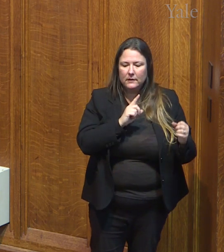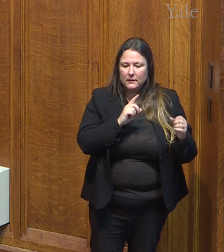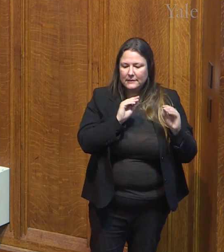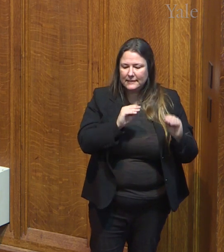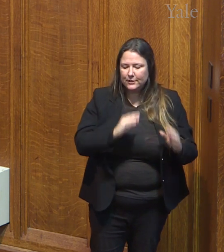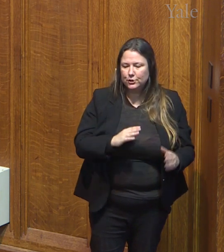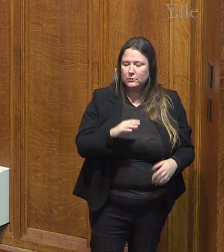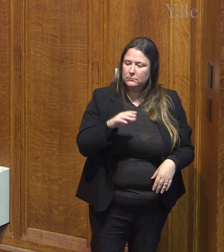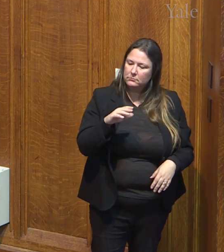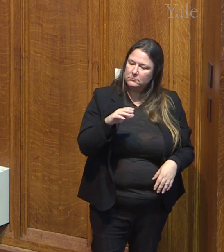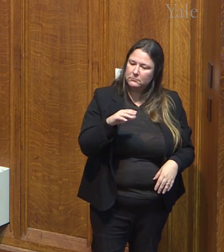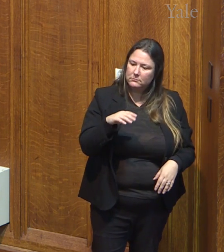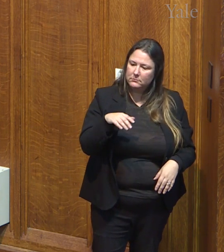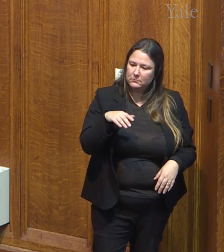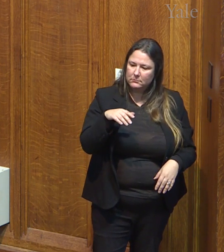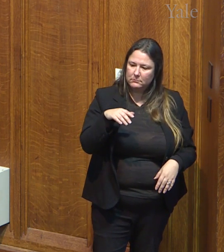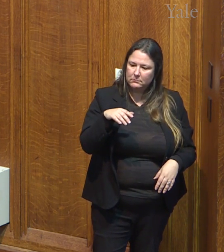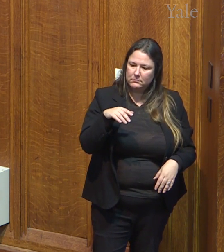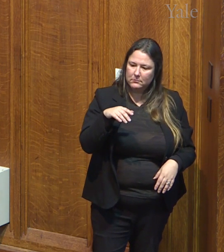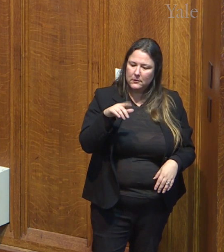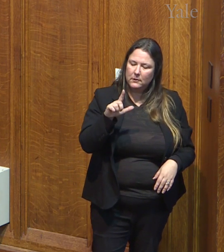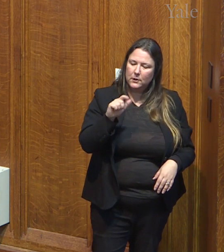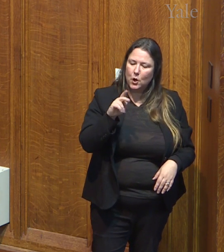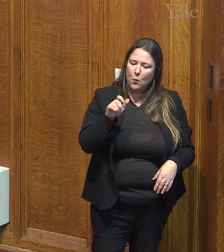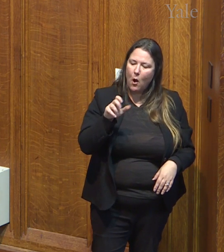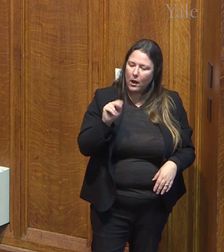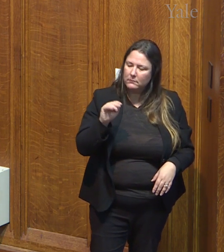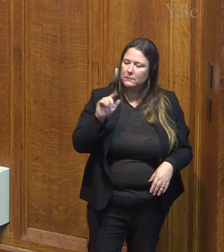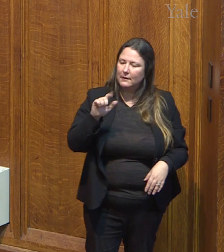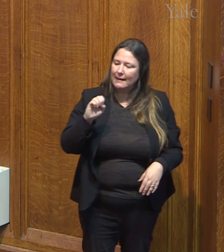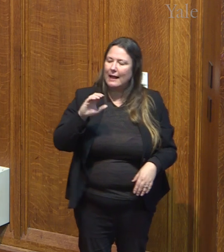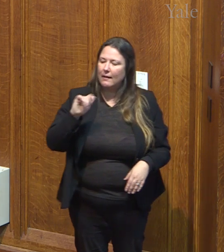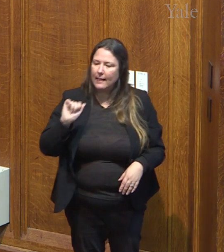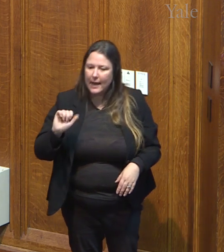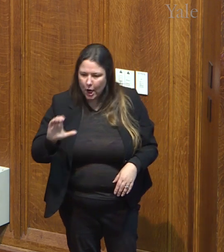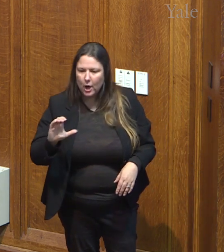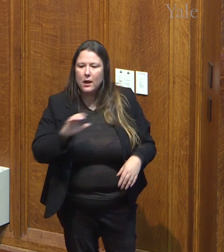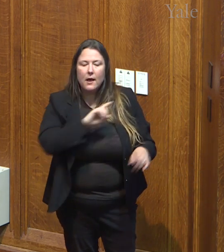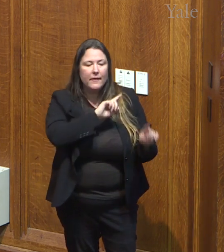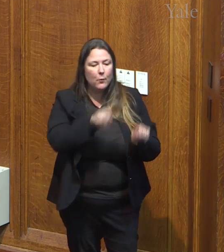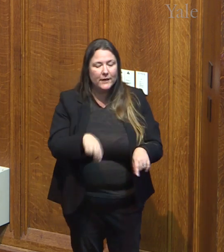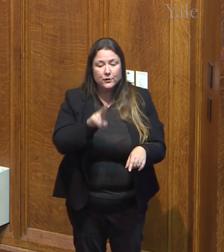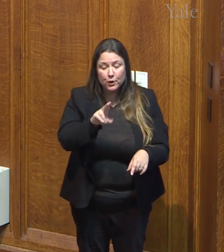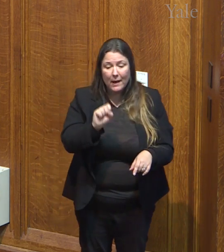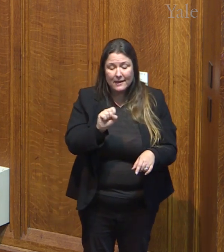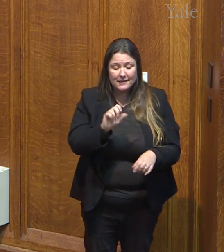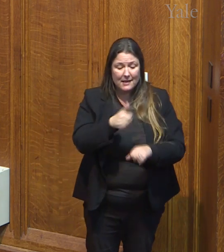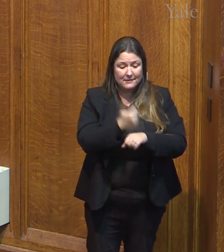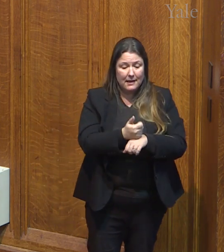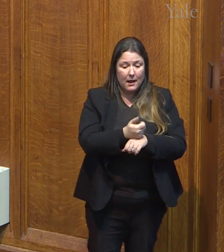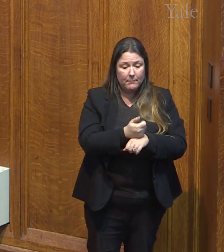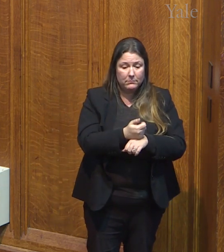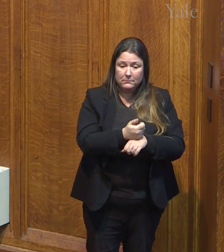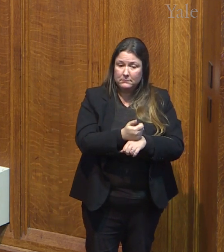Clerc and Gallaudet brought Bébian's teaching with him to the United States, with which they formed the Deaf core of American teachers.